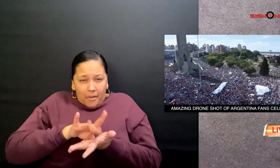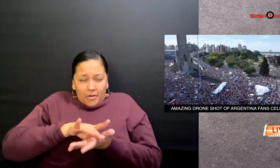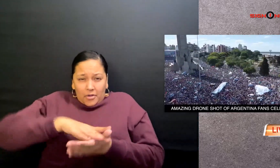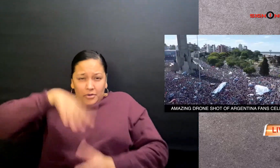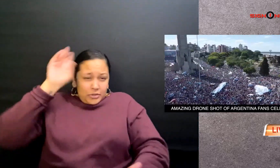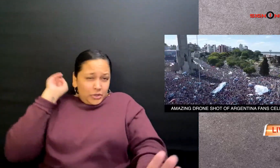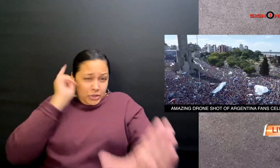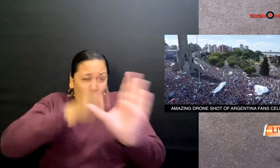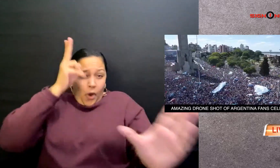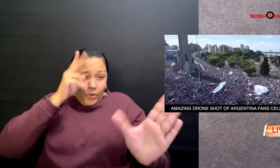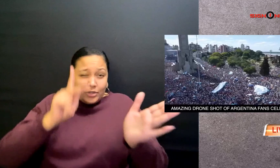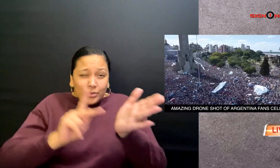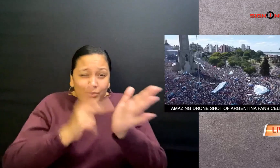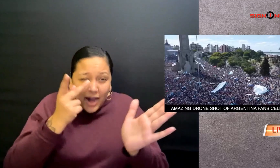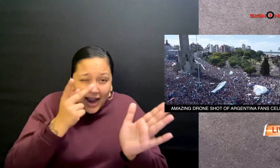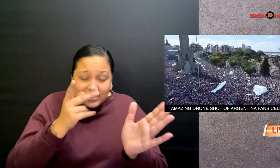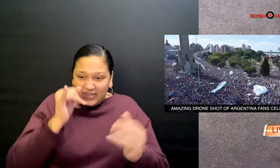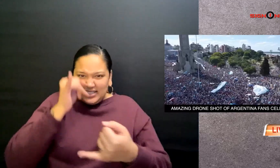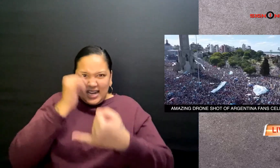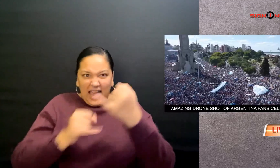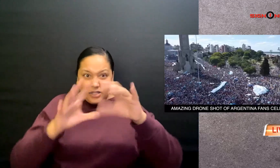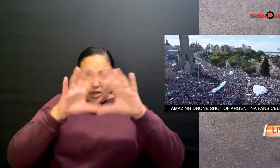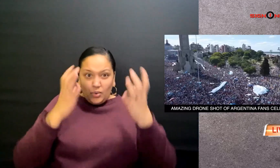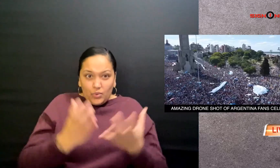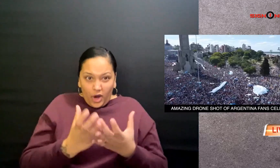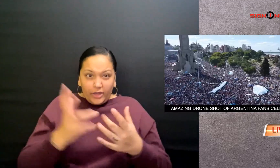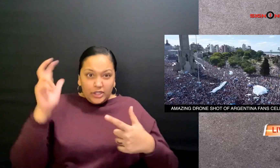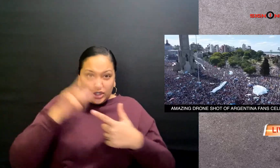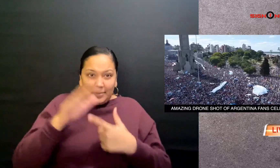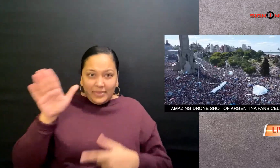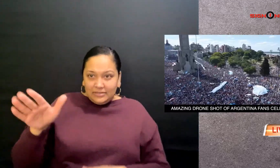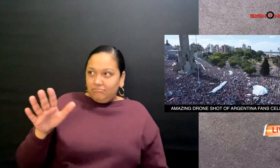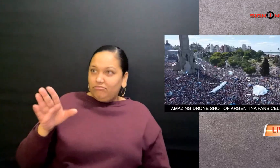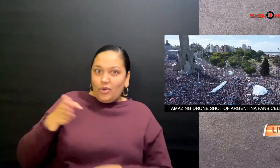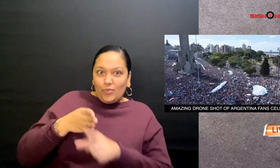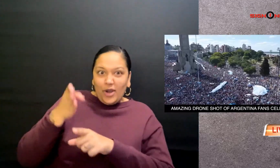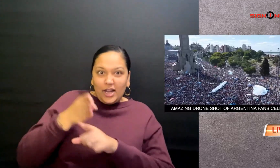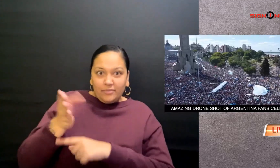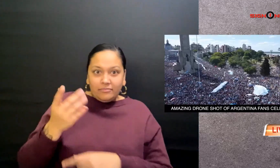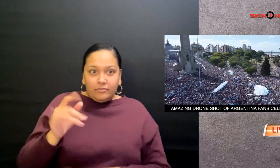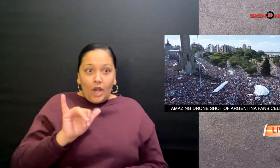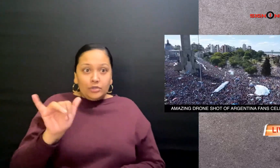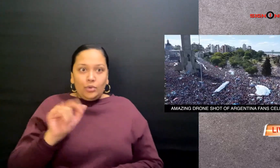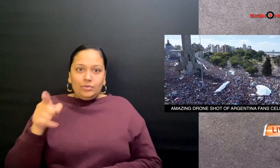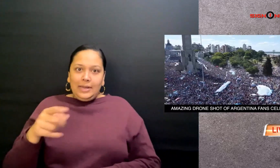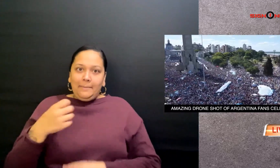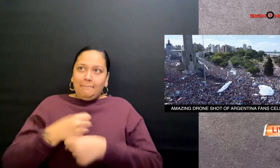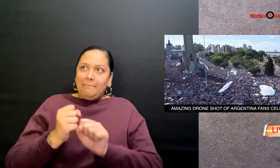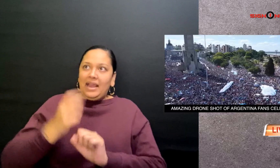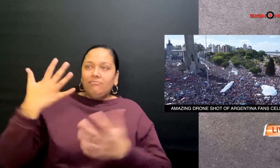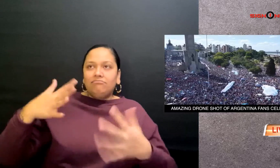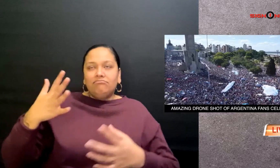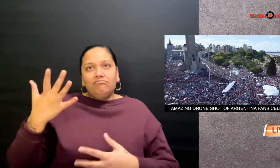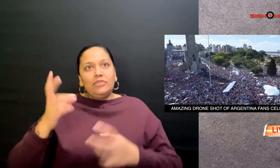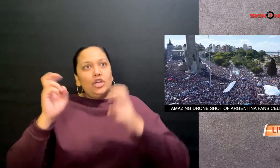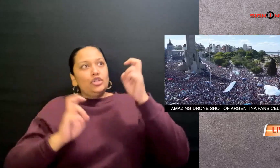he scored twice in the last World Cup of his career while also making tournament history